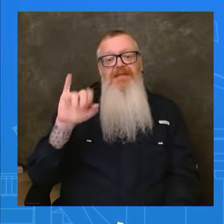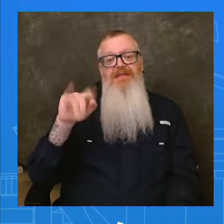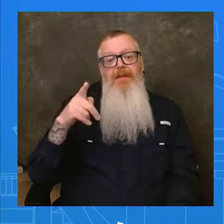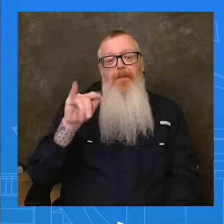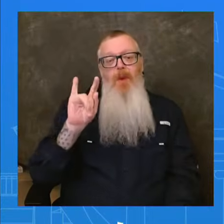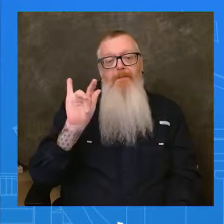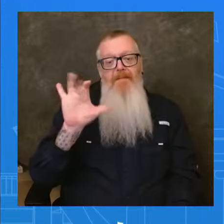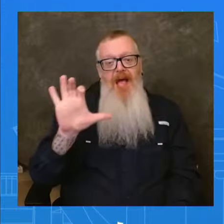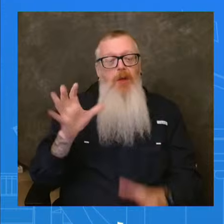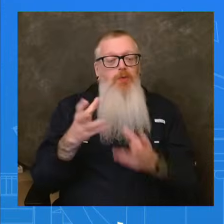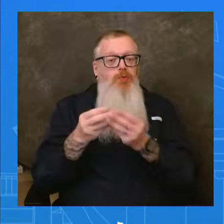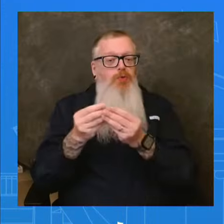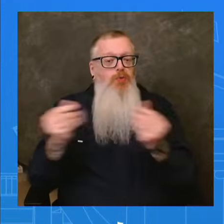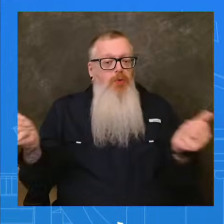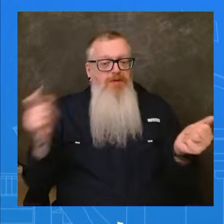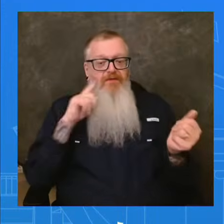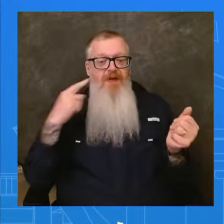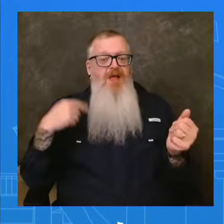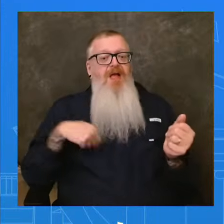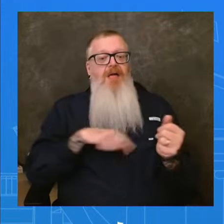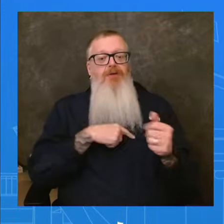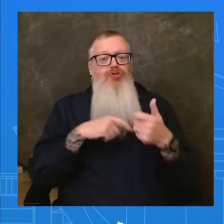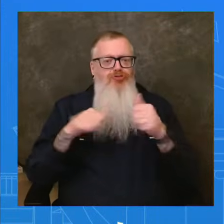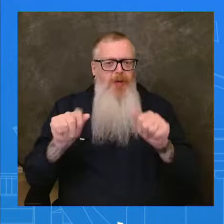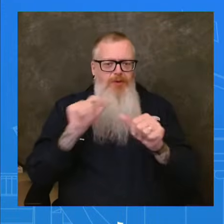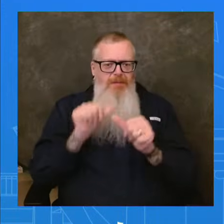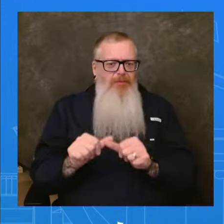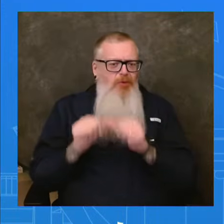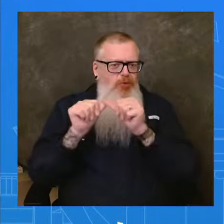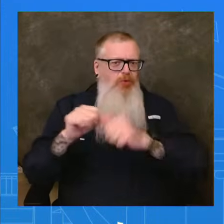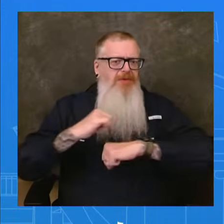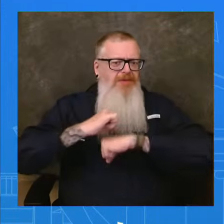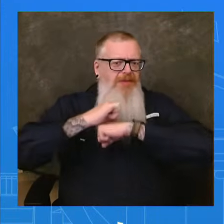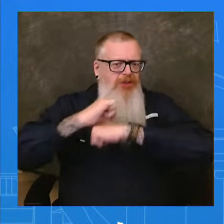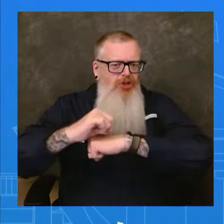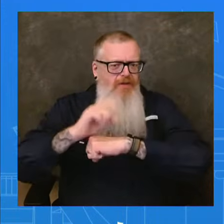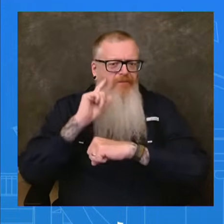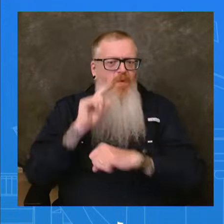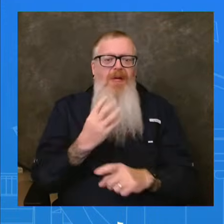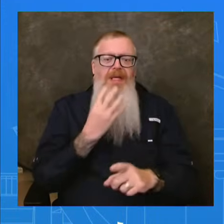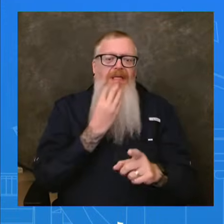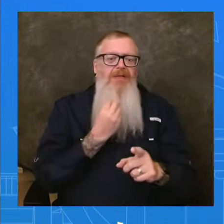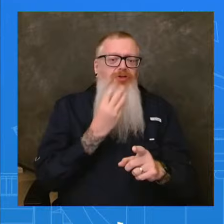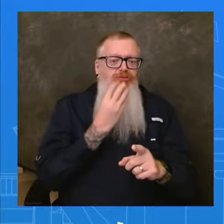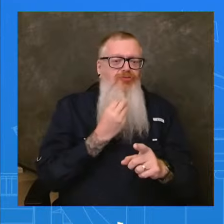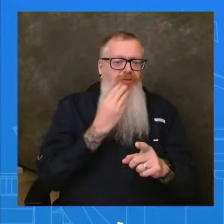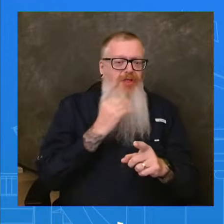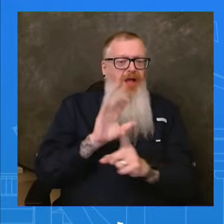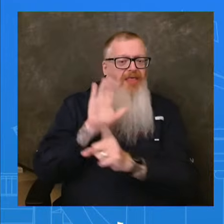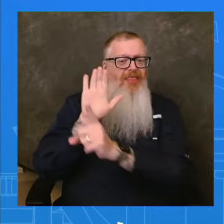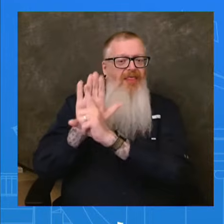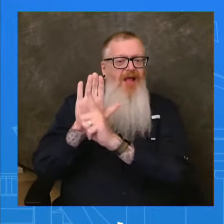We are in discussions for when we will be able to achieve that. Now, earlier today, as many of you saw,